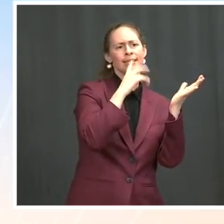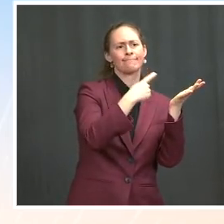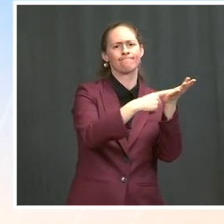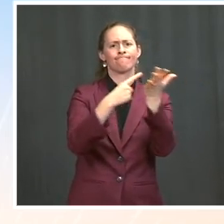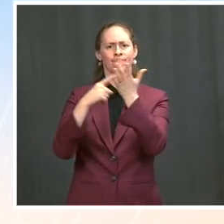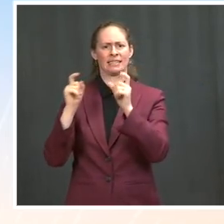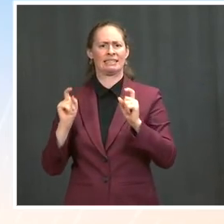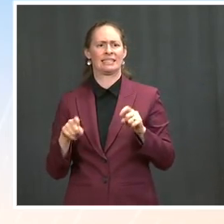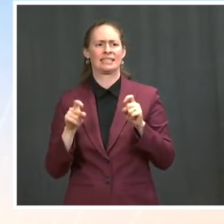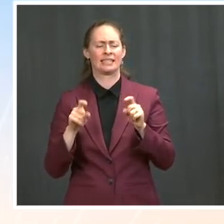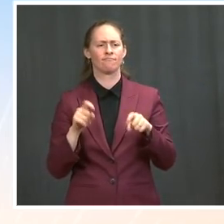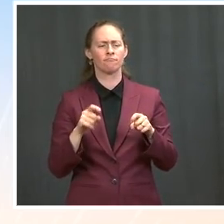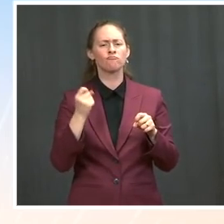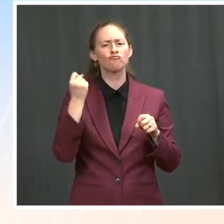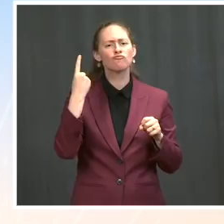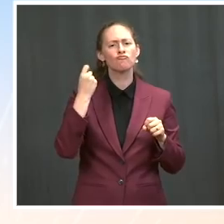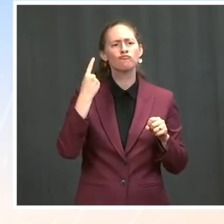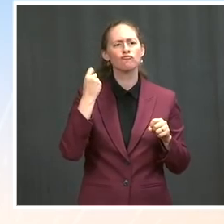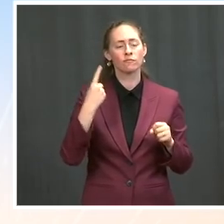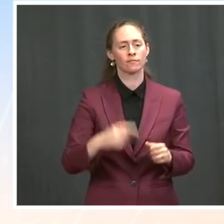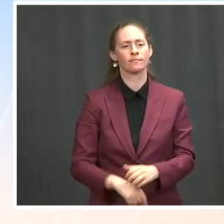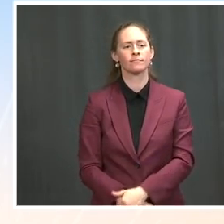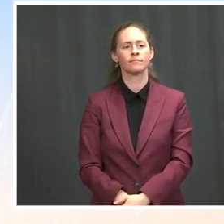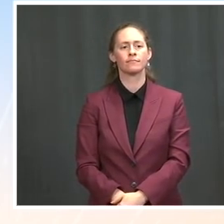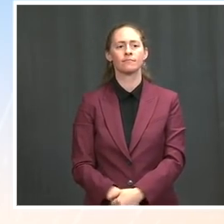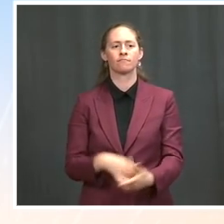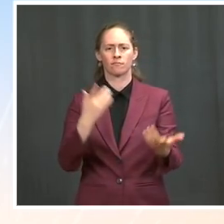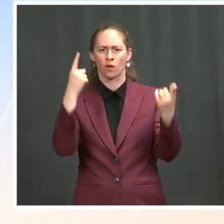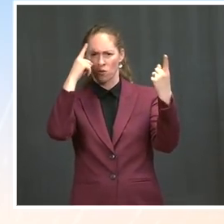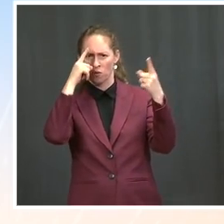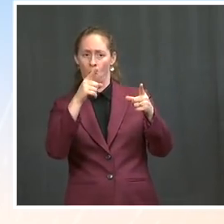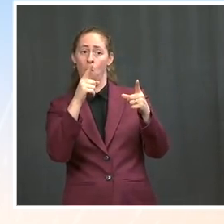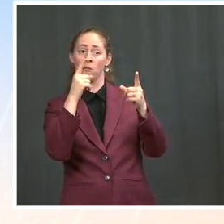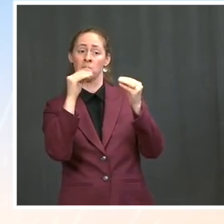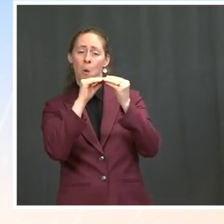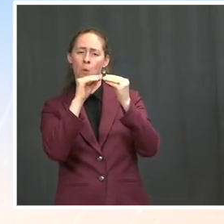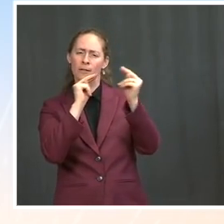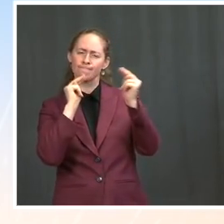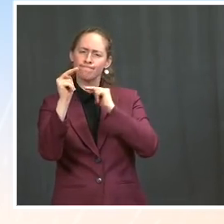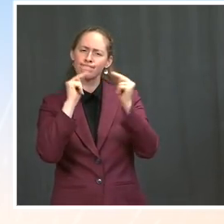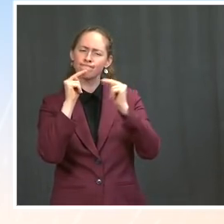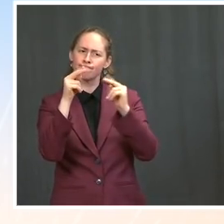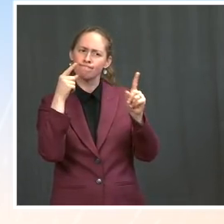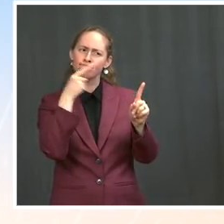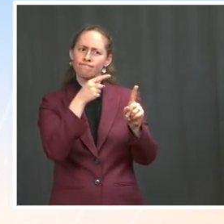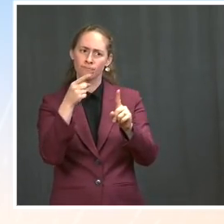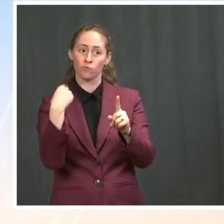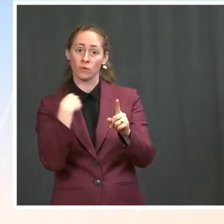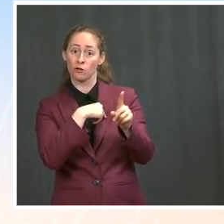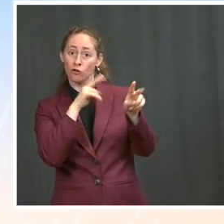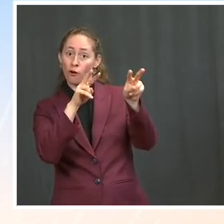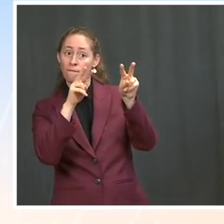But our focus remains on these negotiations that we look forward to continuing to participate in. The Press: Can I follow-up on that, Jen,